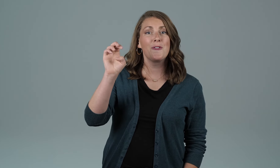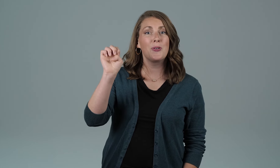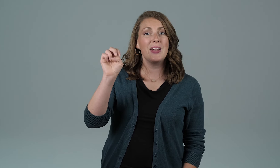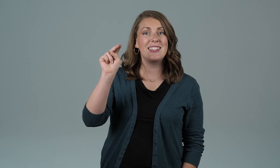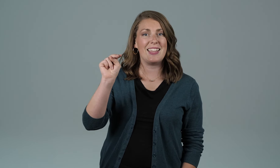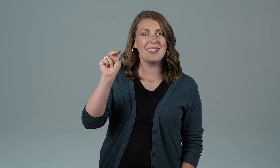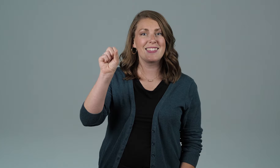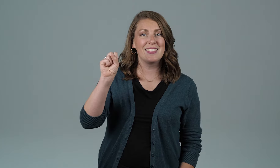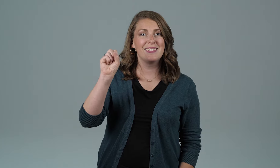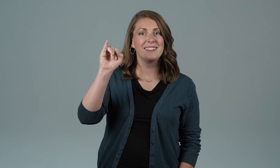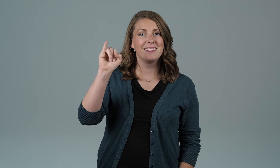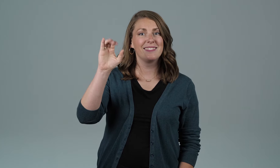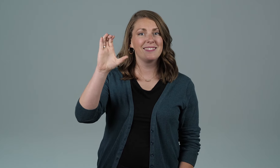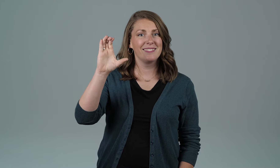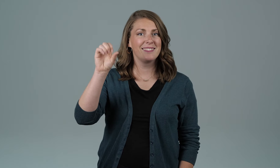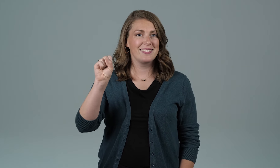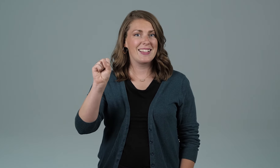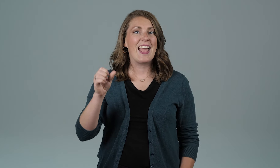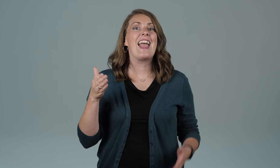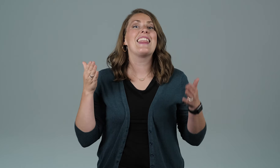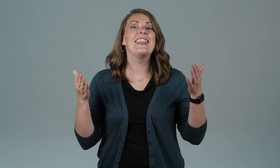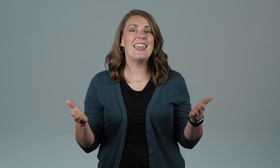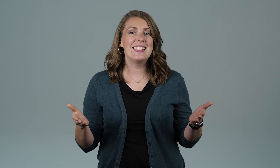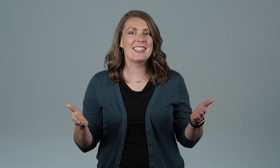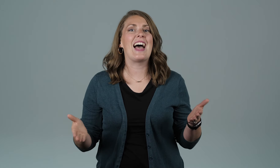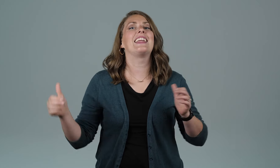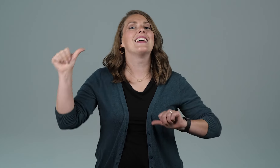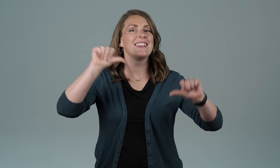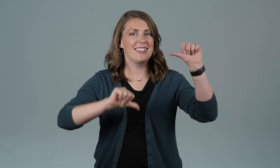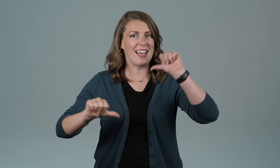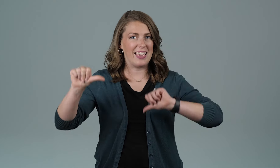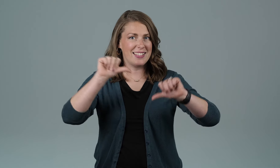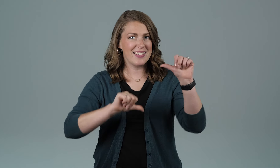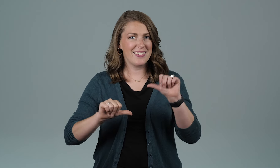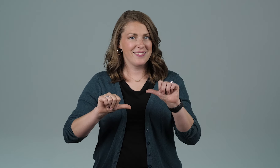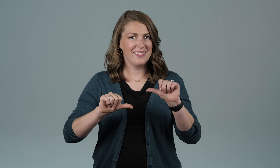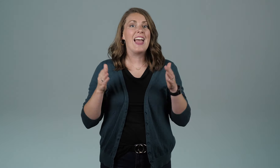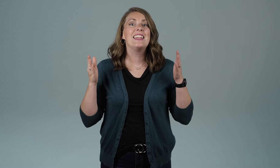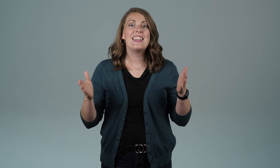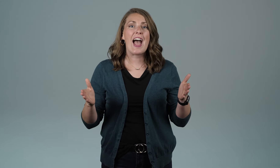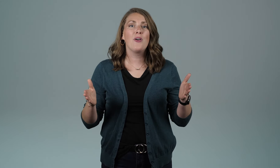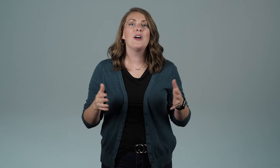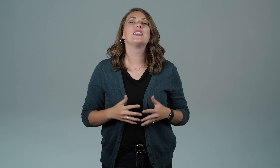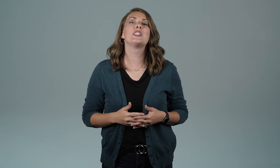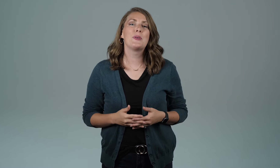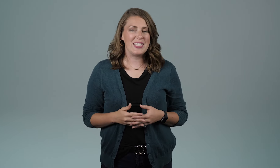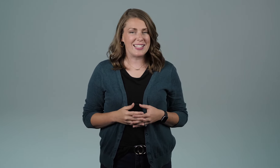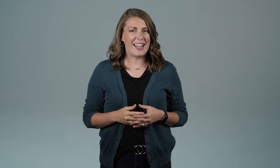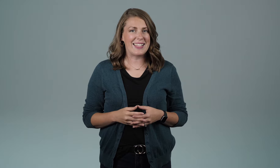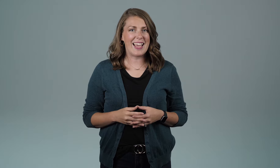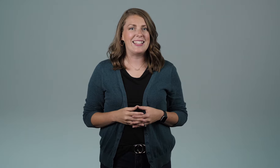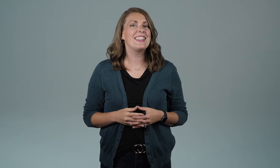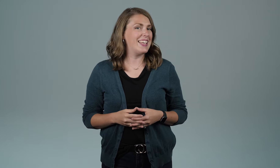forensics, then sign science. Now let's put these class signs